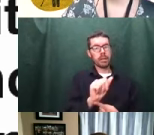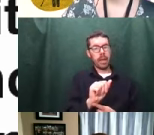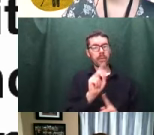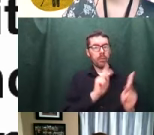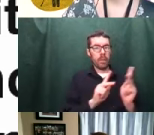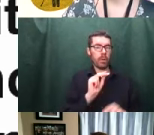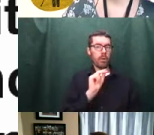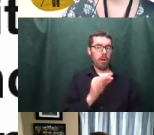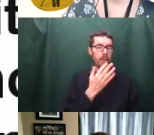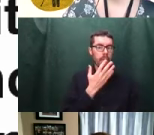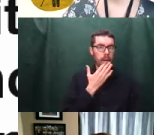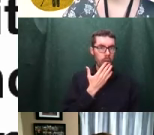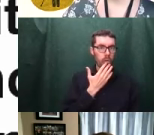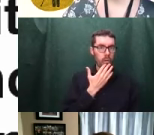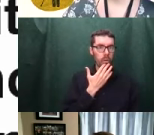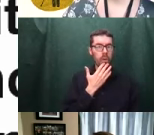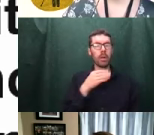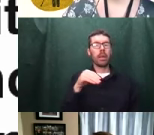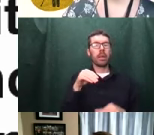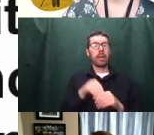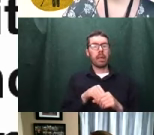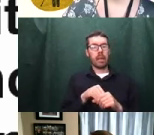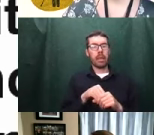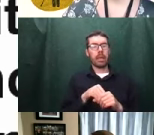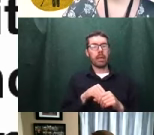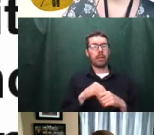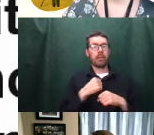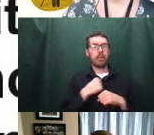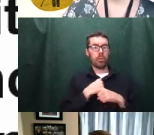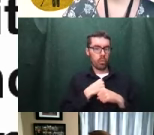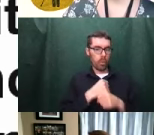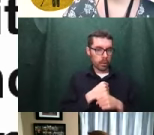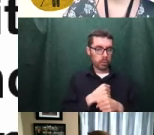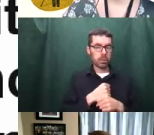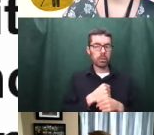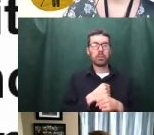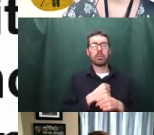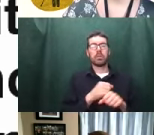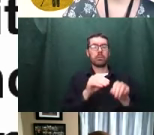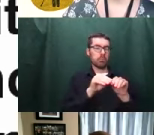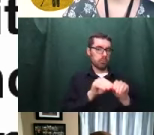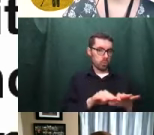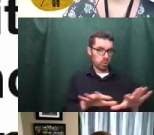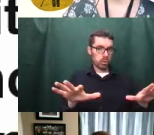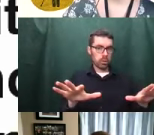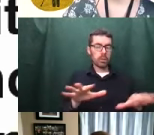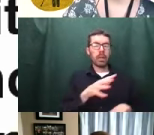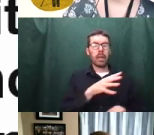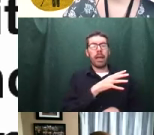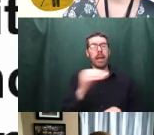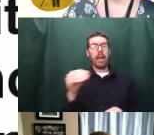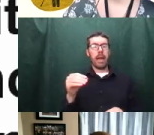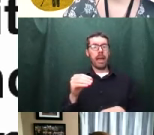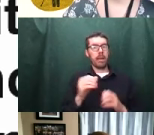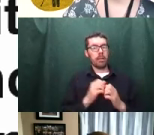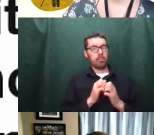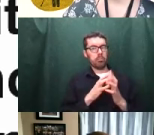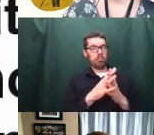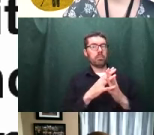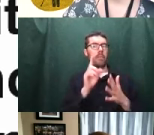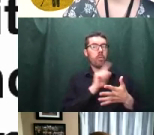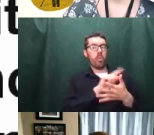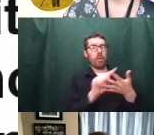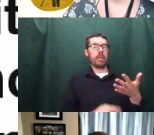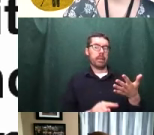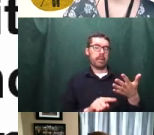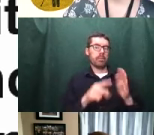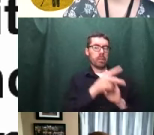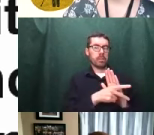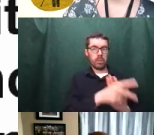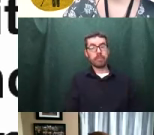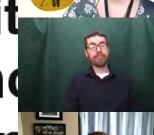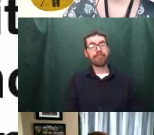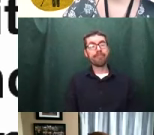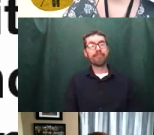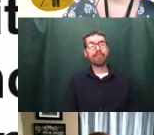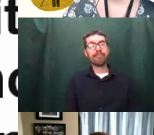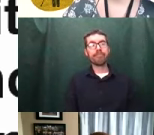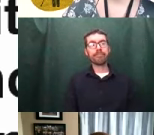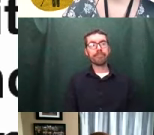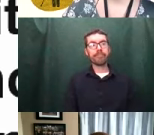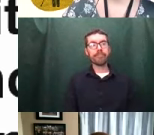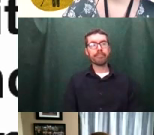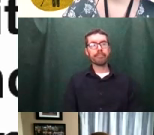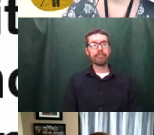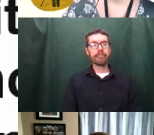in the creation, distribution and inaction of these principles. So here in this image